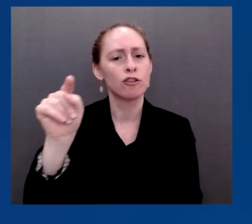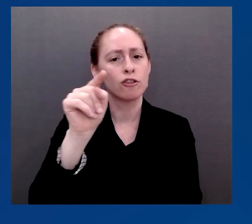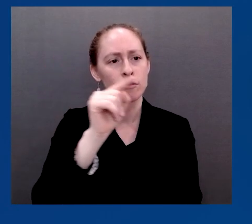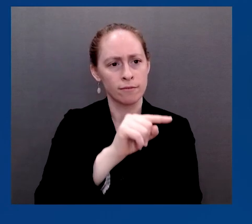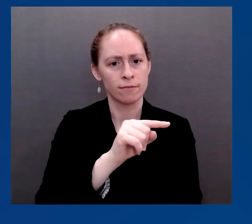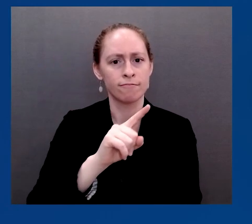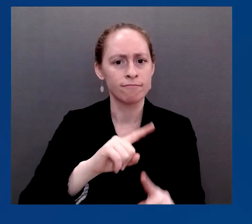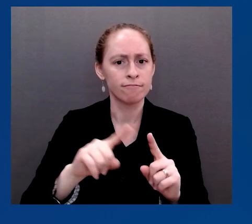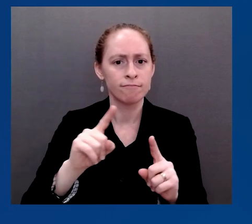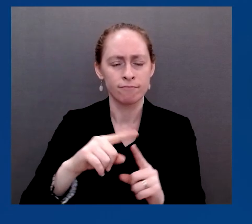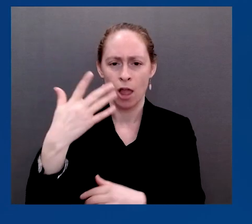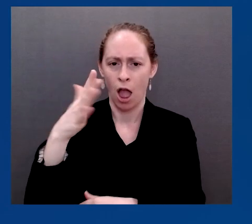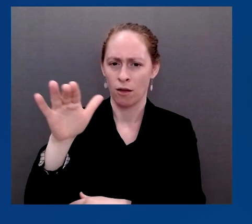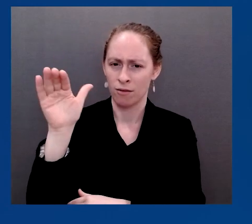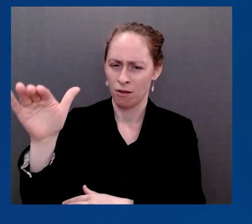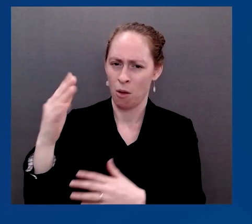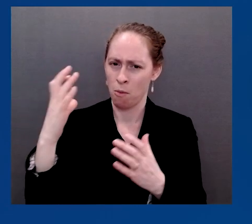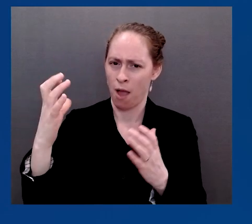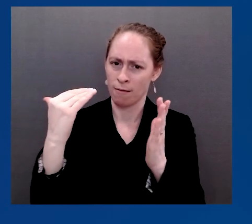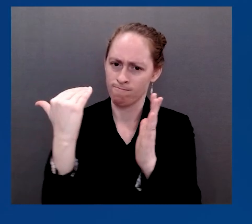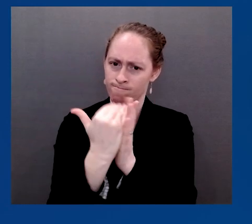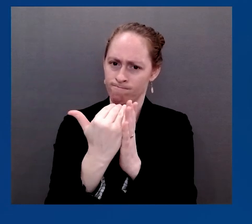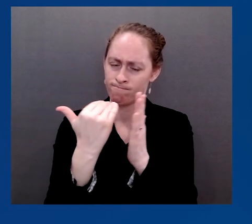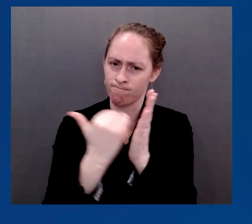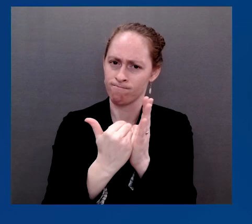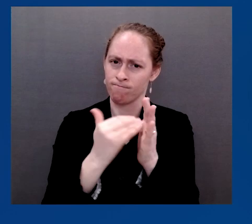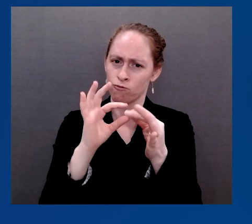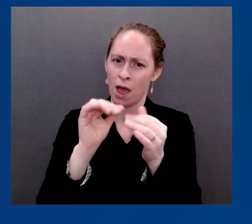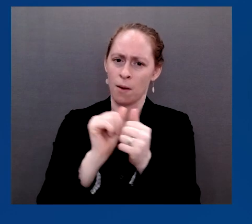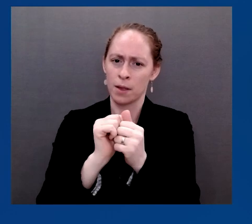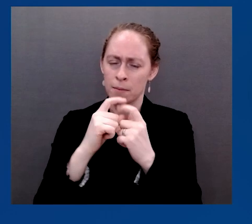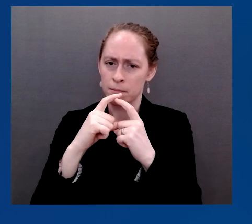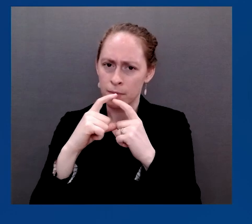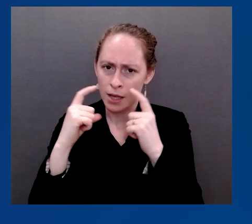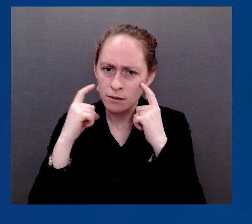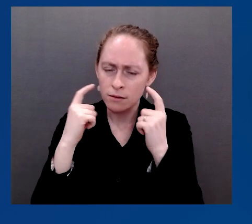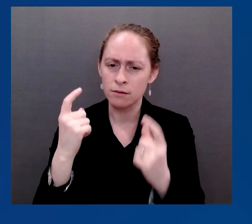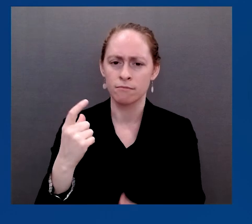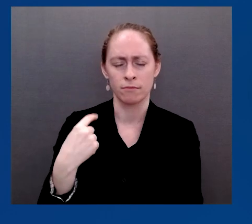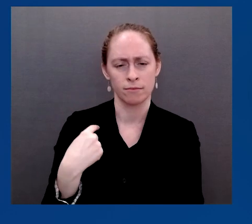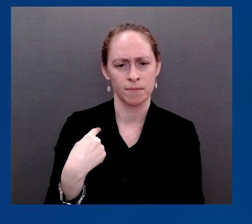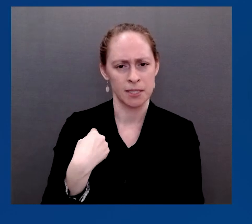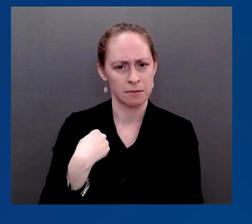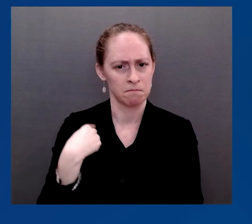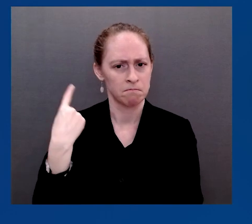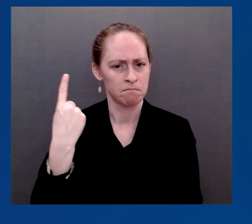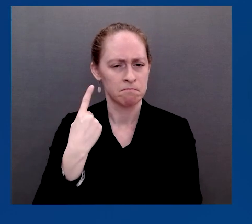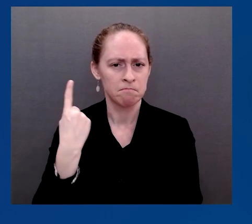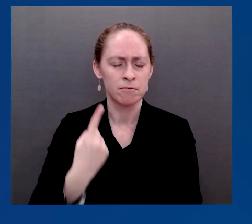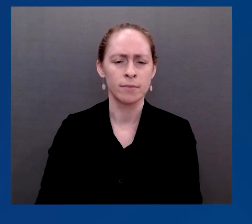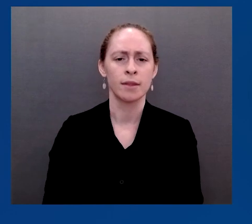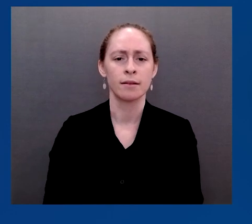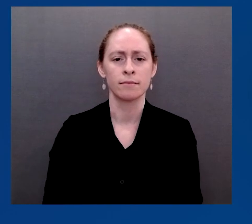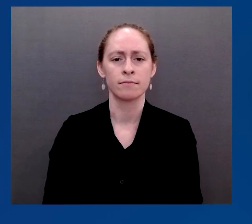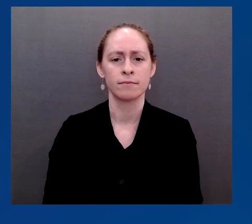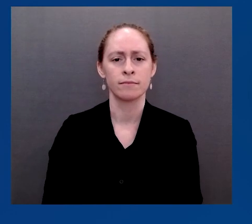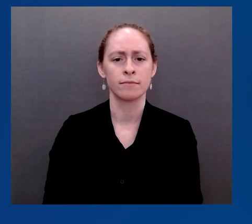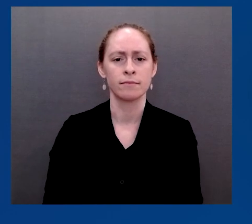and how to relax mitigation numbers. Is the CDC prepared to provide guidance to the governors?